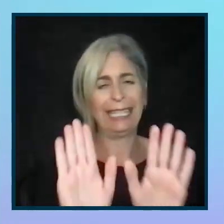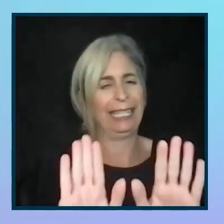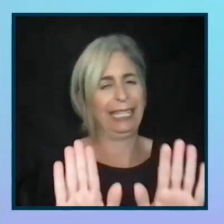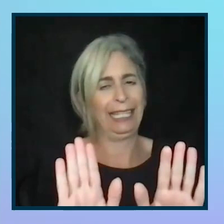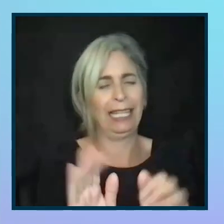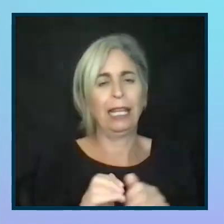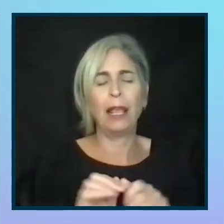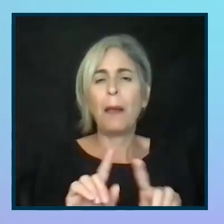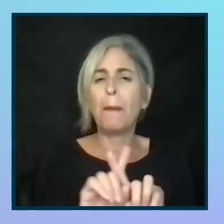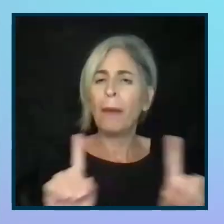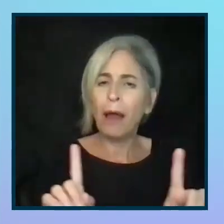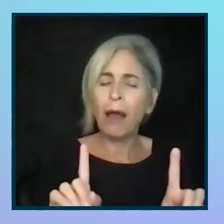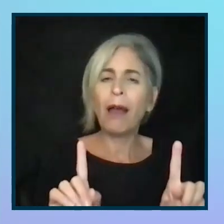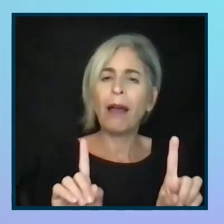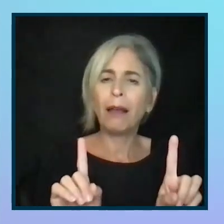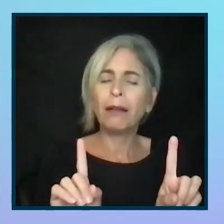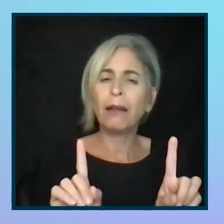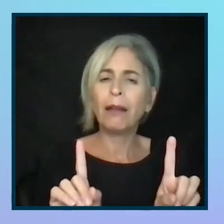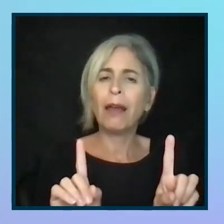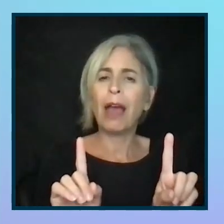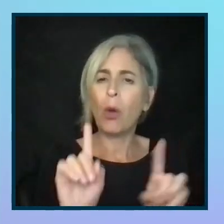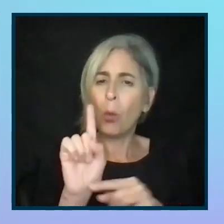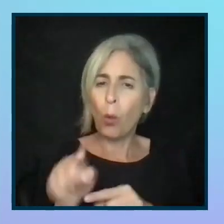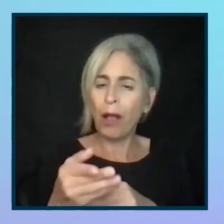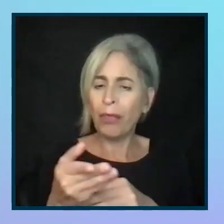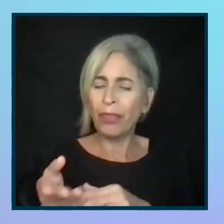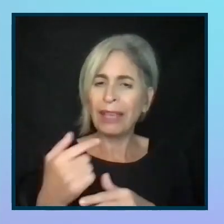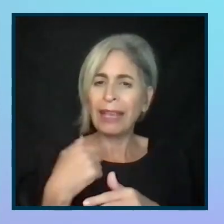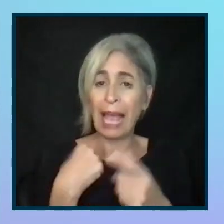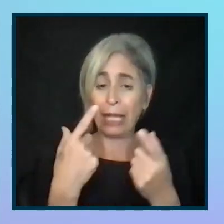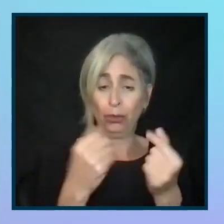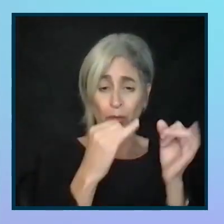But one of the things that I do on an individual level